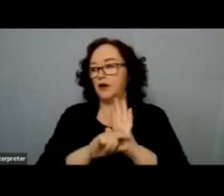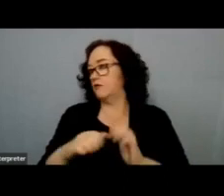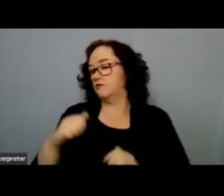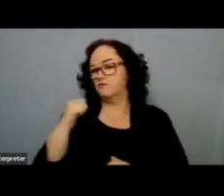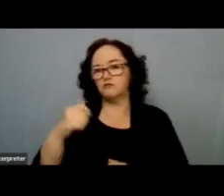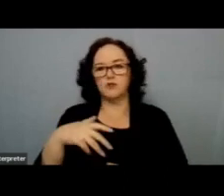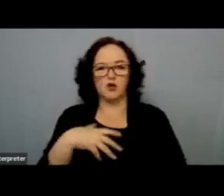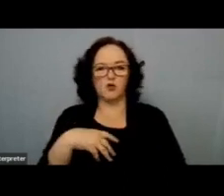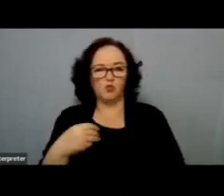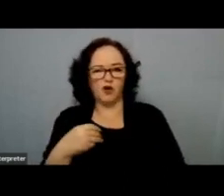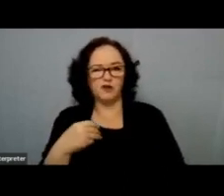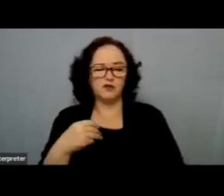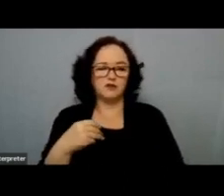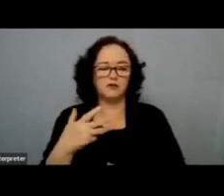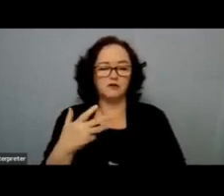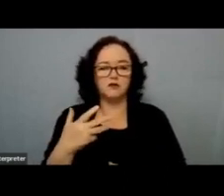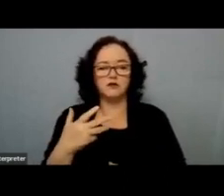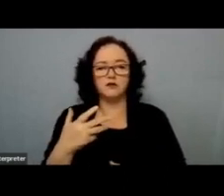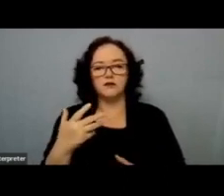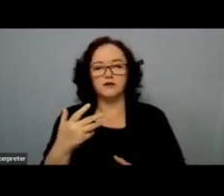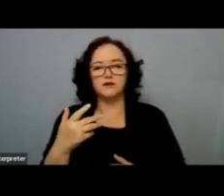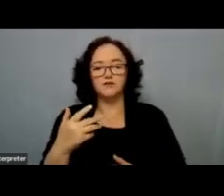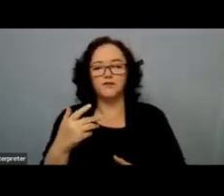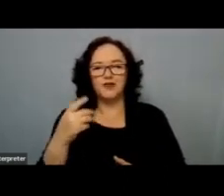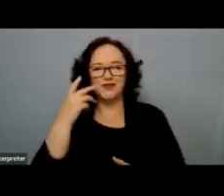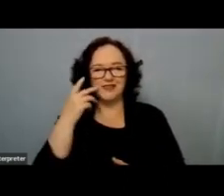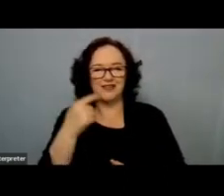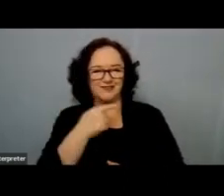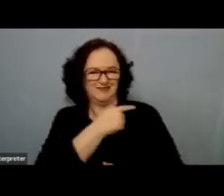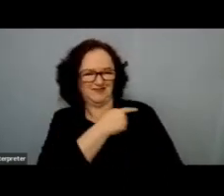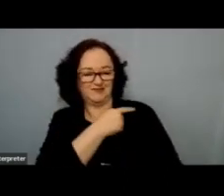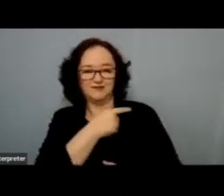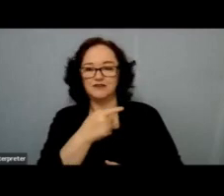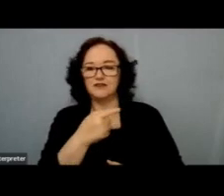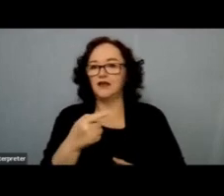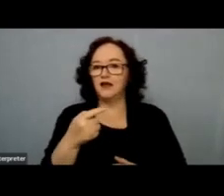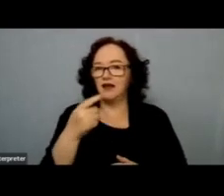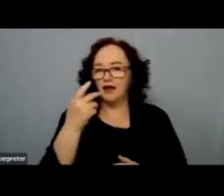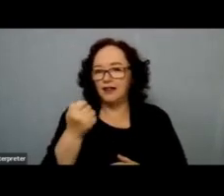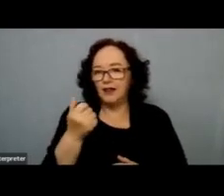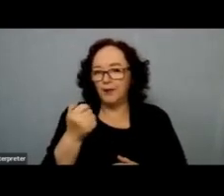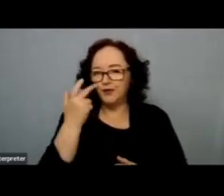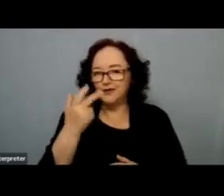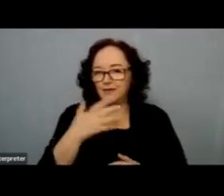you see there is the tip of my wood stove. Pipe, piping out the